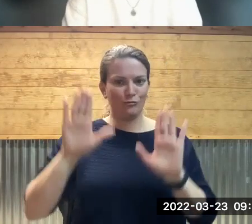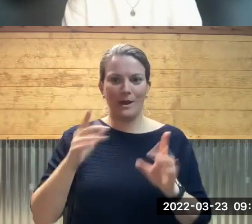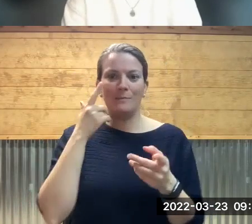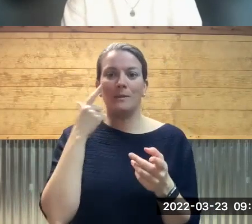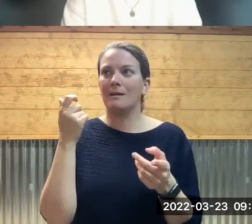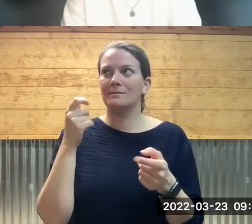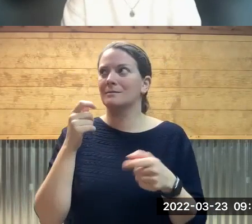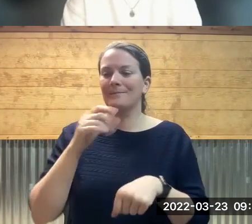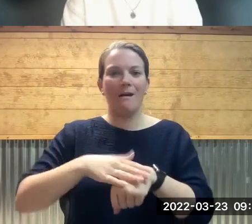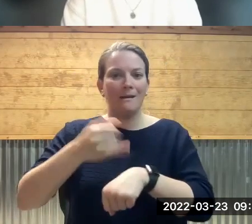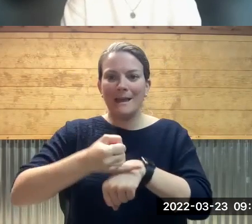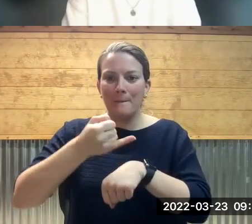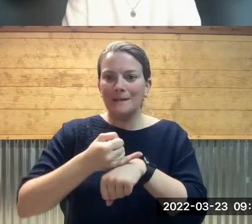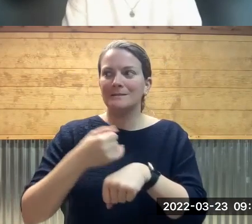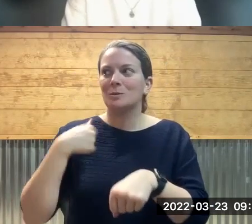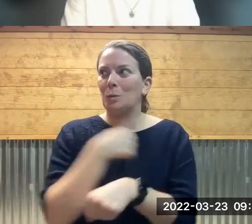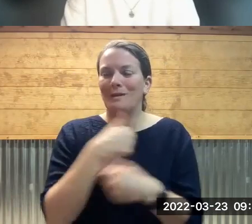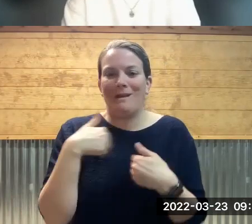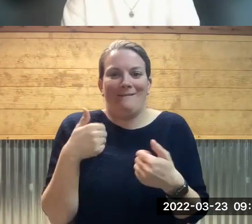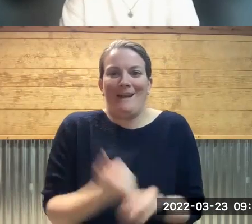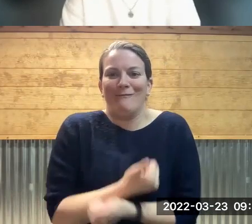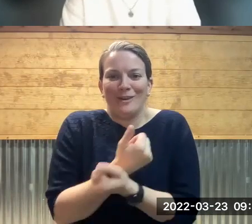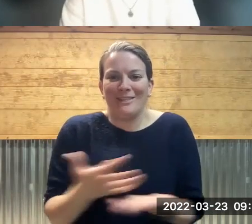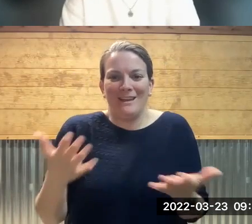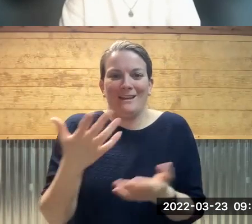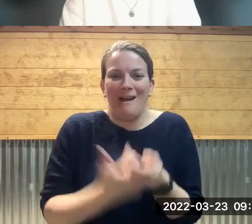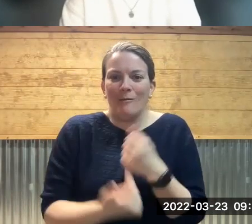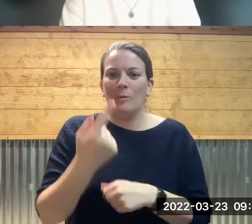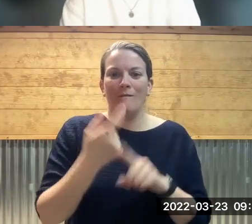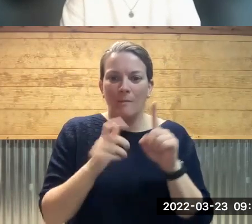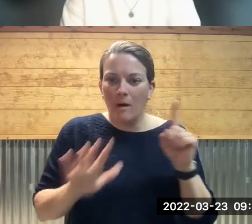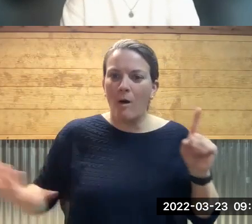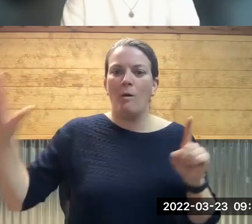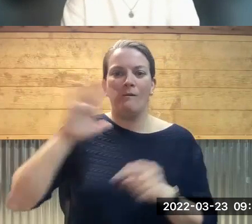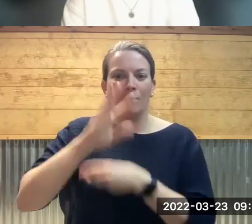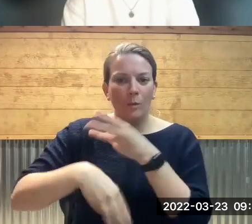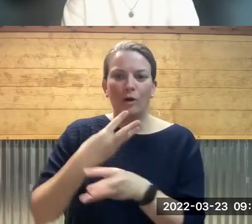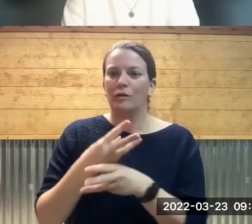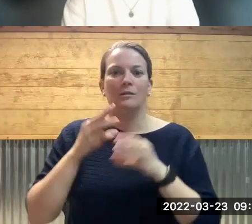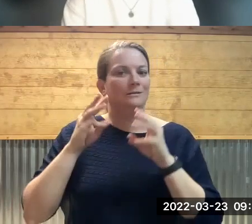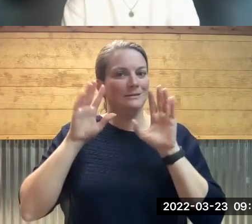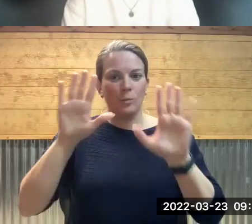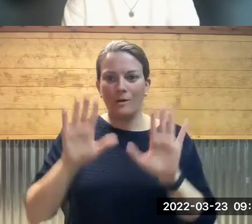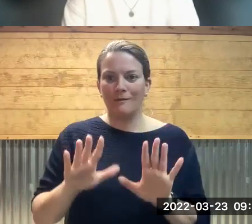Everybody is from everywhere, and it's it's a wonderful environment to be in, and I am an instructor for our it.